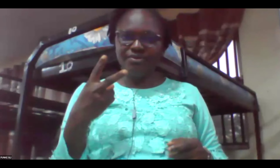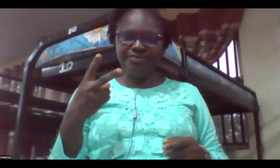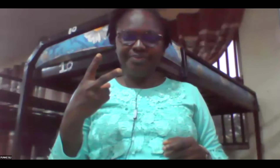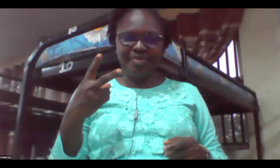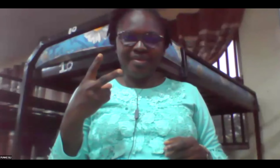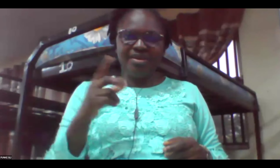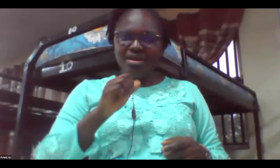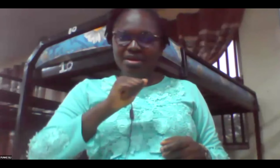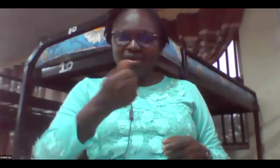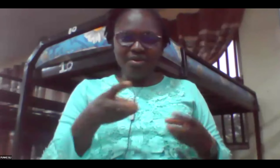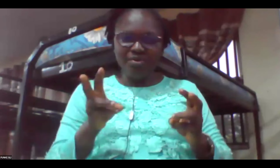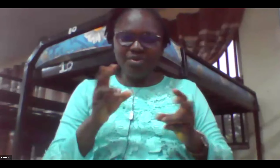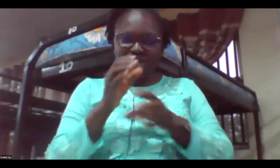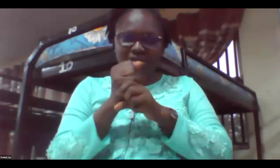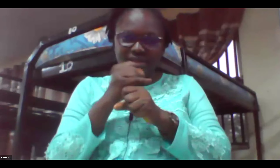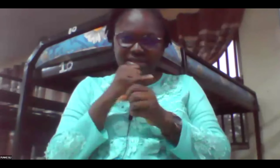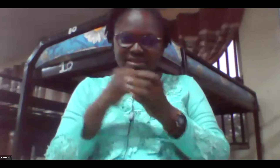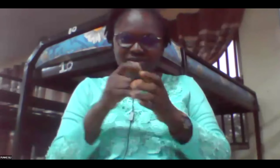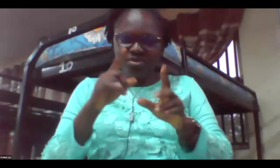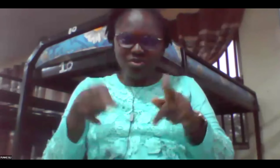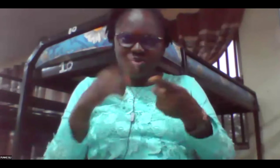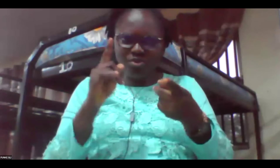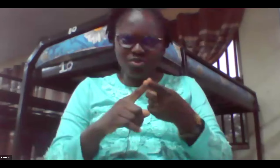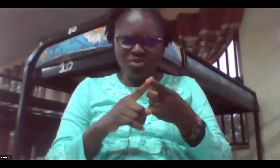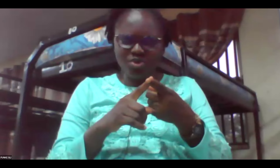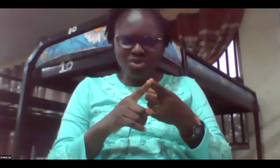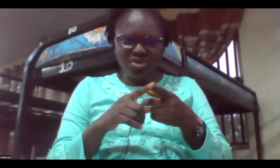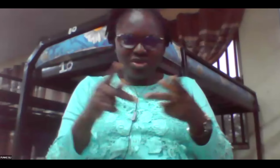Another way you can get it. Also, you can go to your pre, your play store